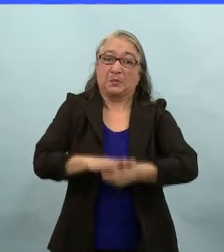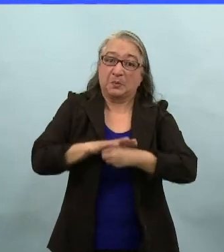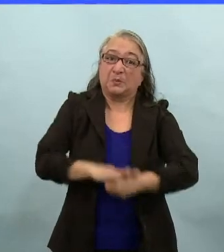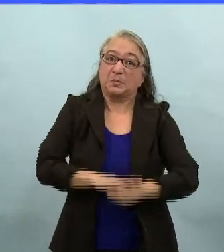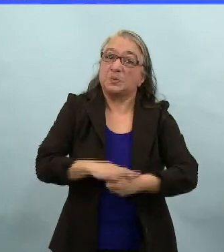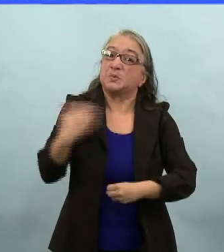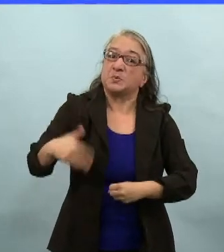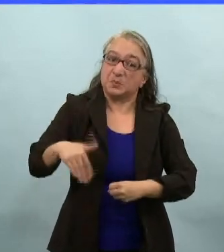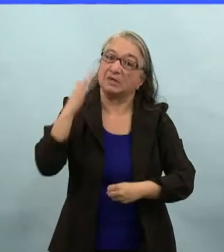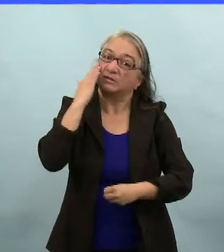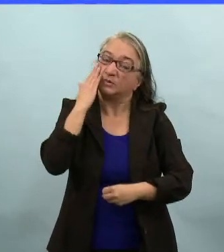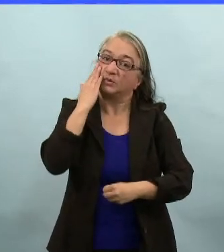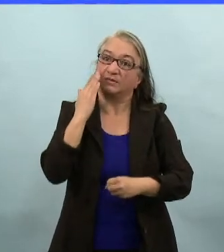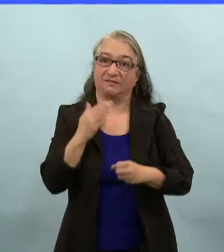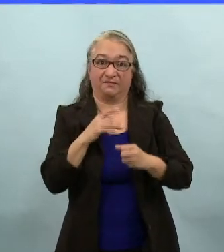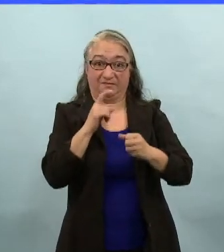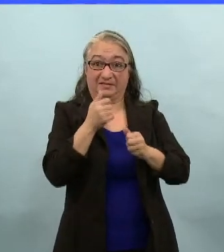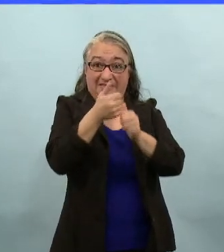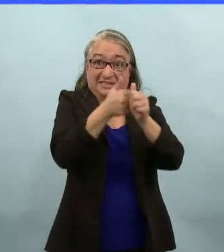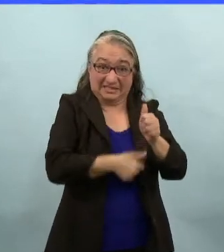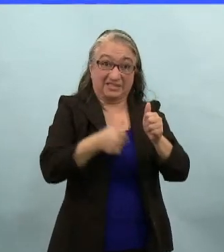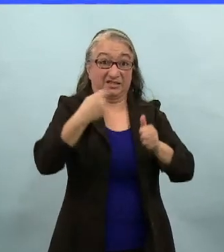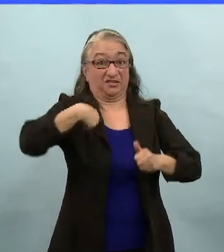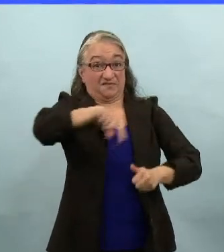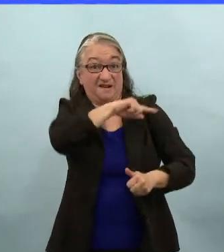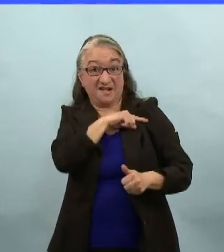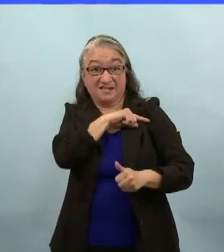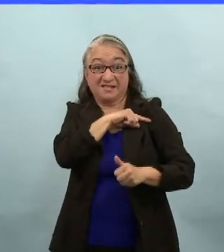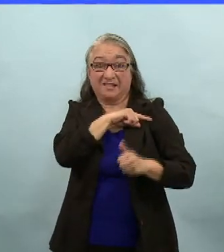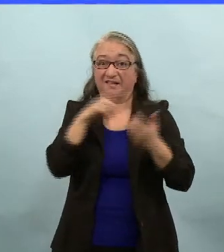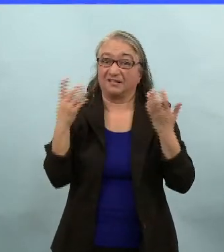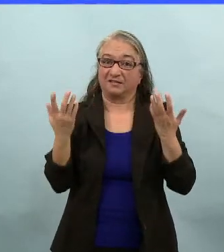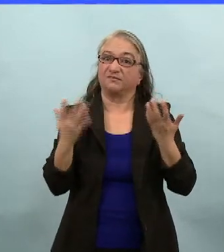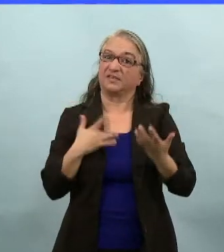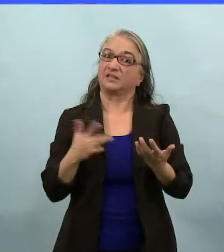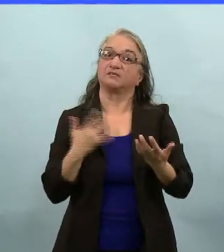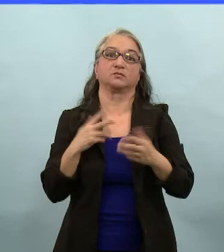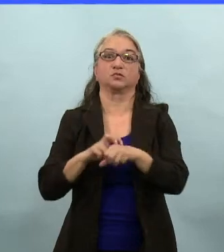pediatric advisory committee feels anxious like you do about protecting their children